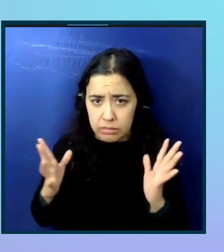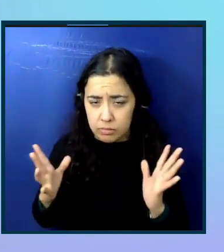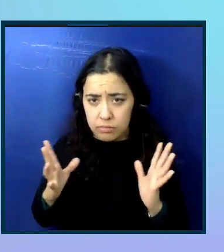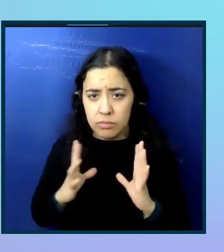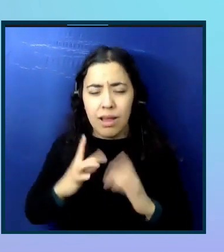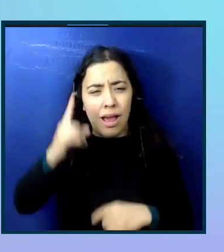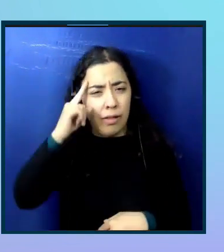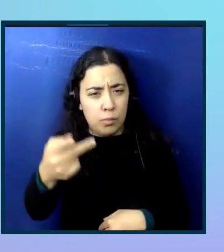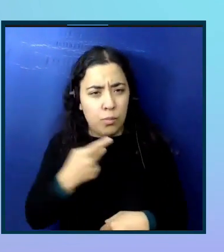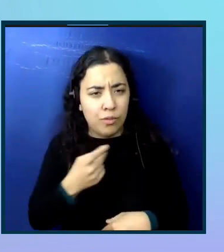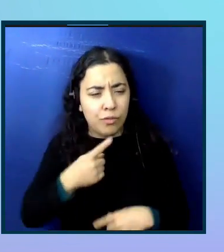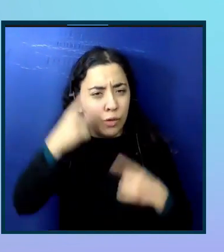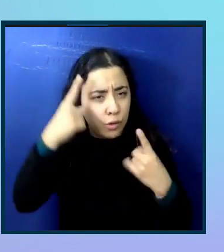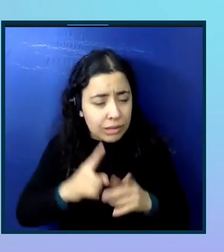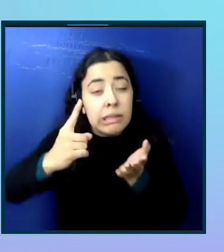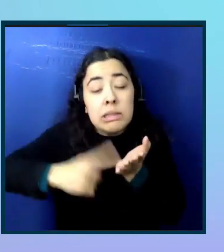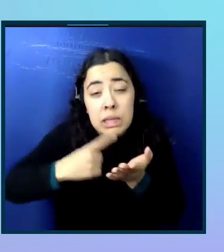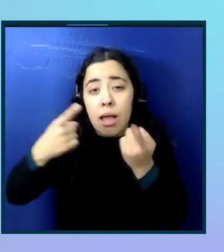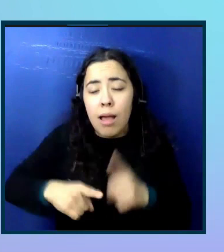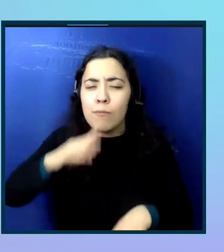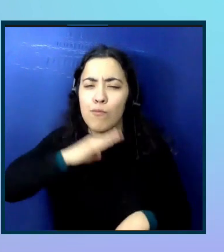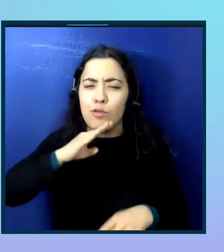sometimes the frustration comes to,